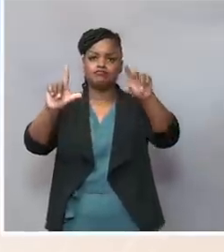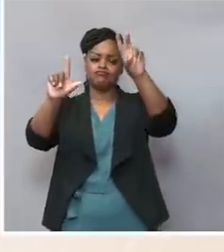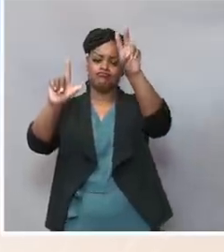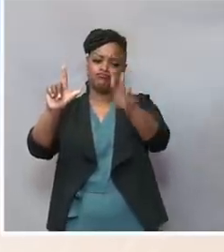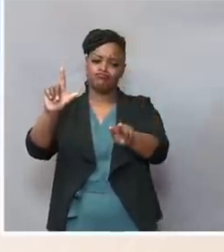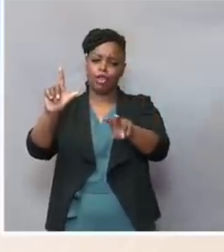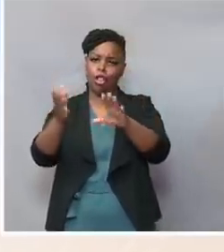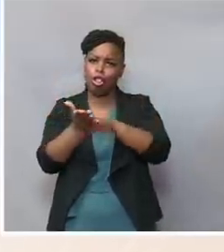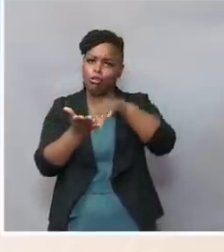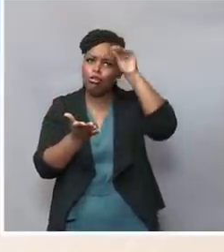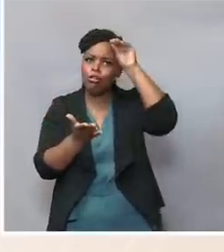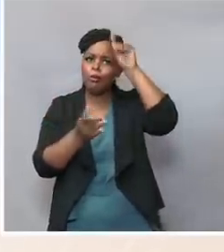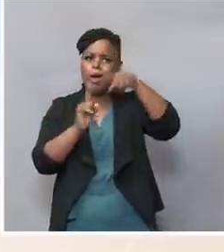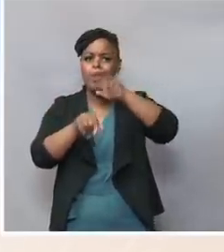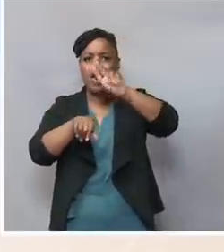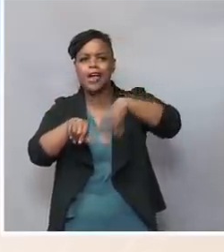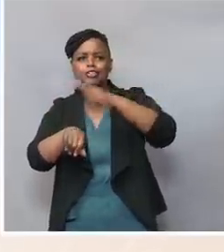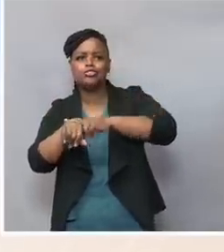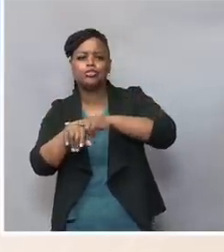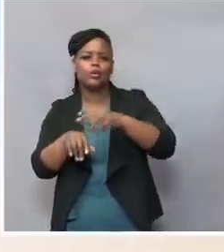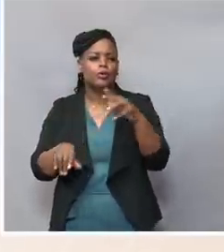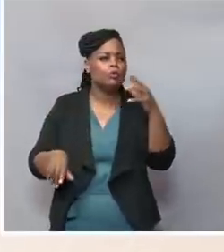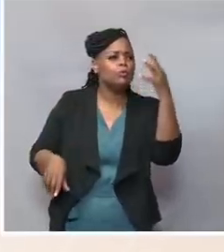beautiful, wonderful national parks we have out there.